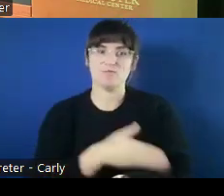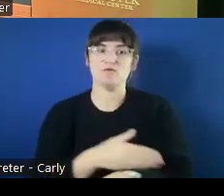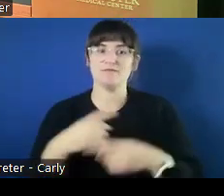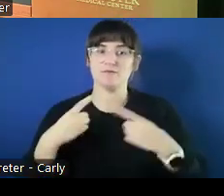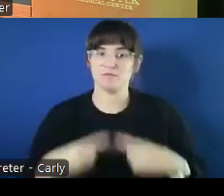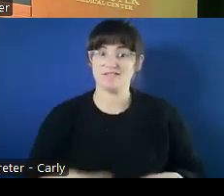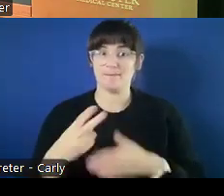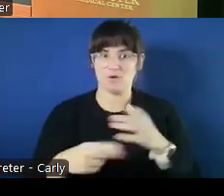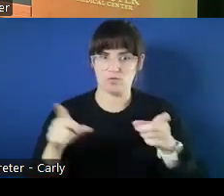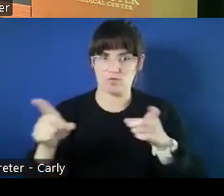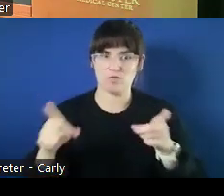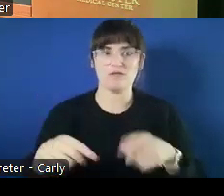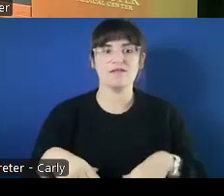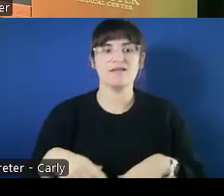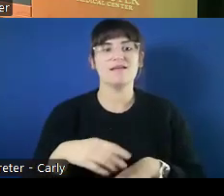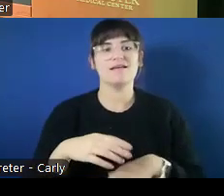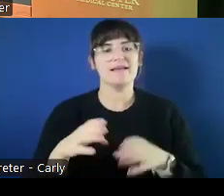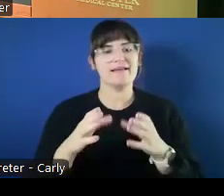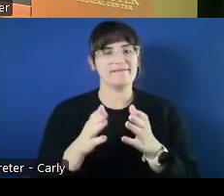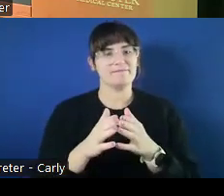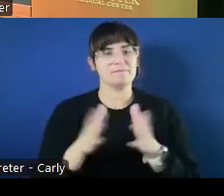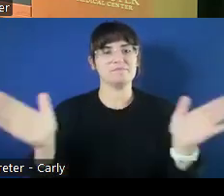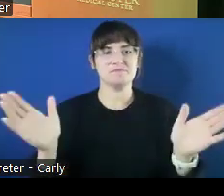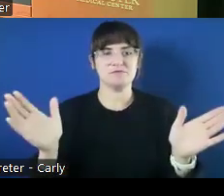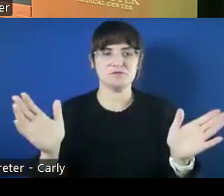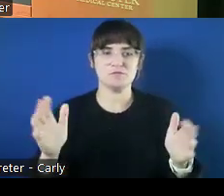health related quality of life and overall health related quality of life at different